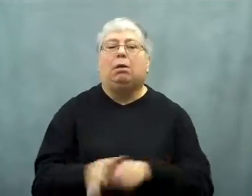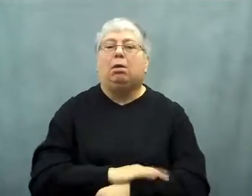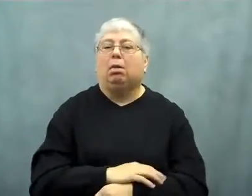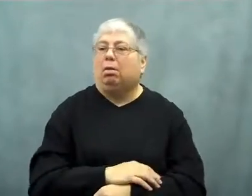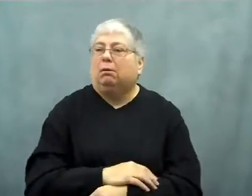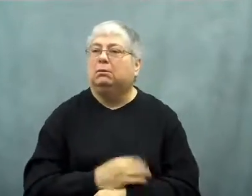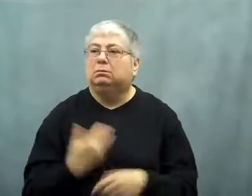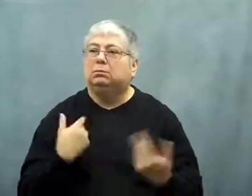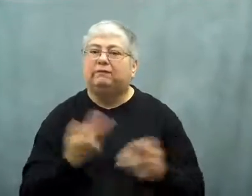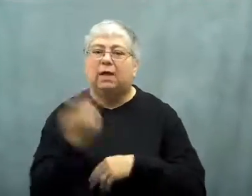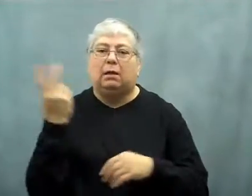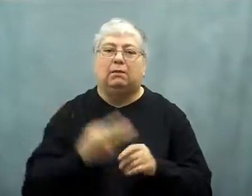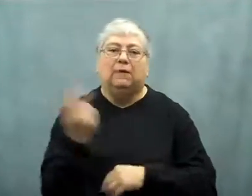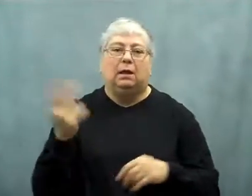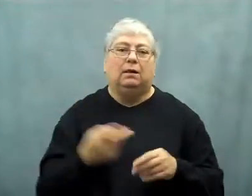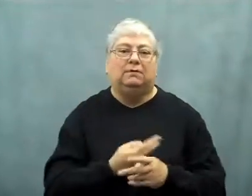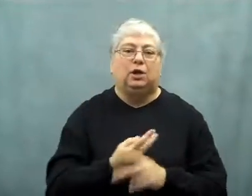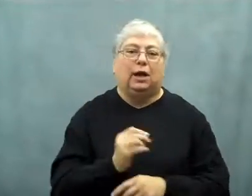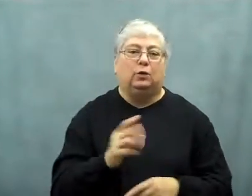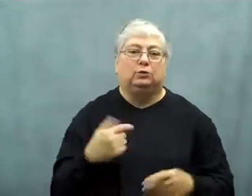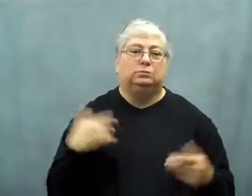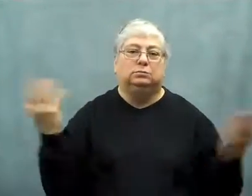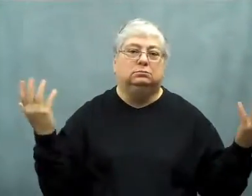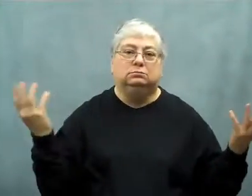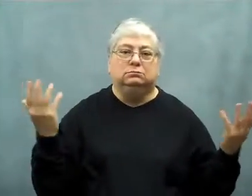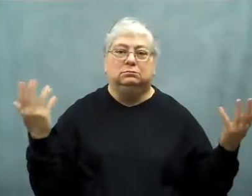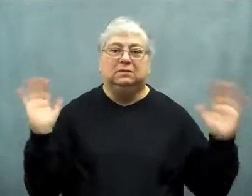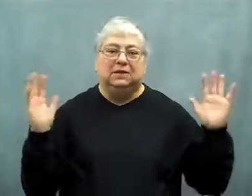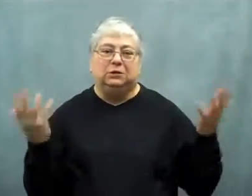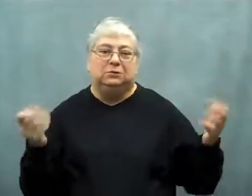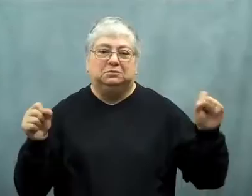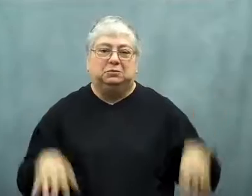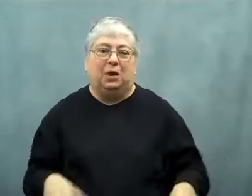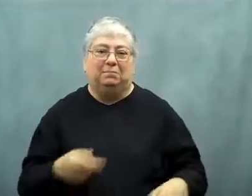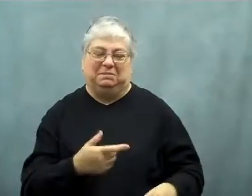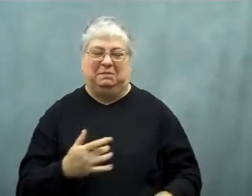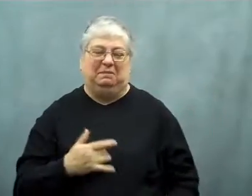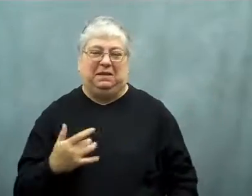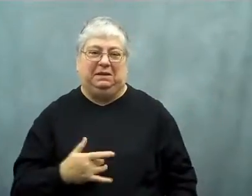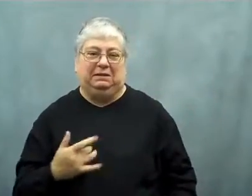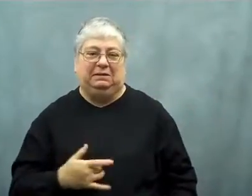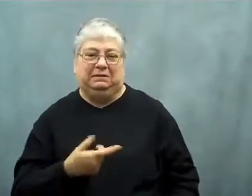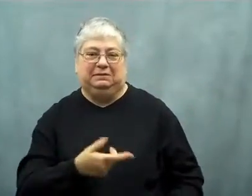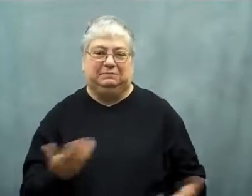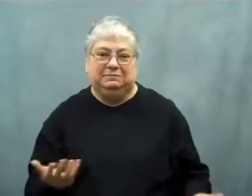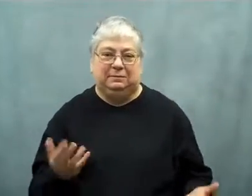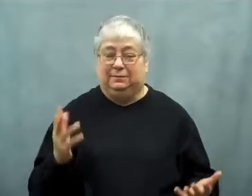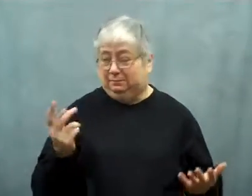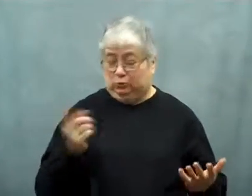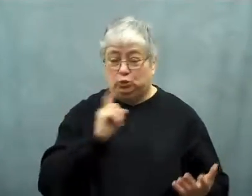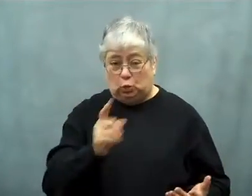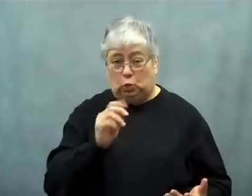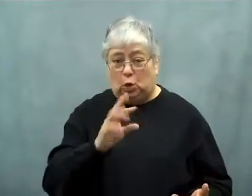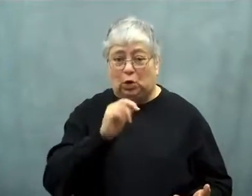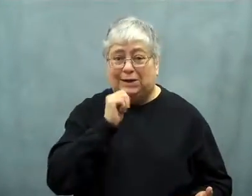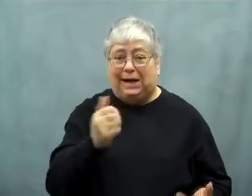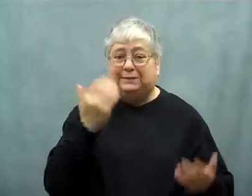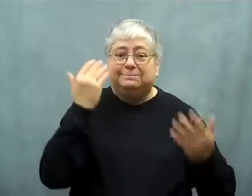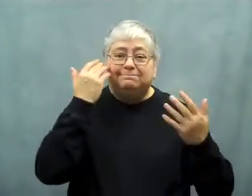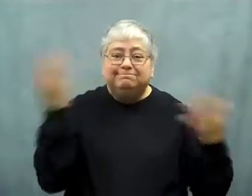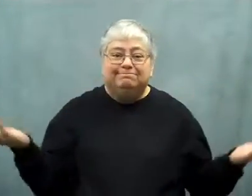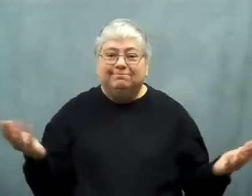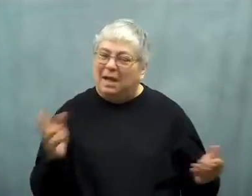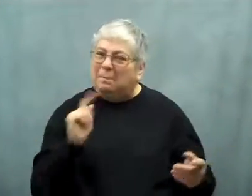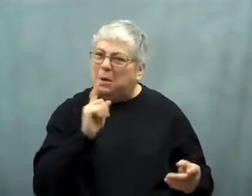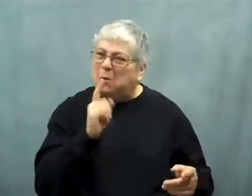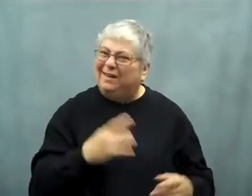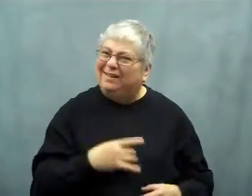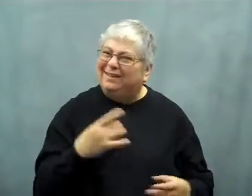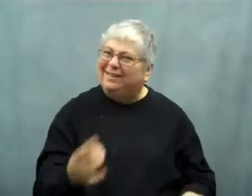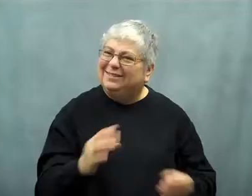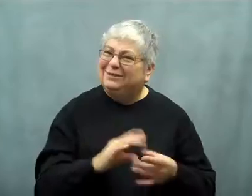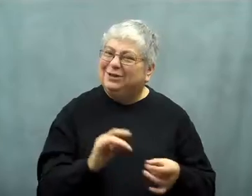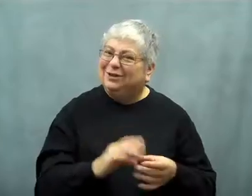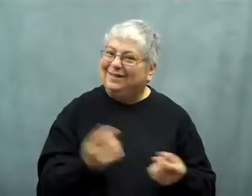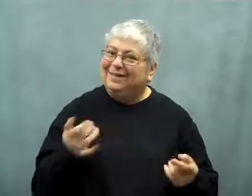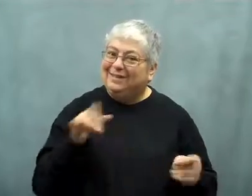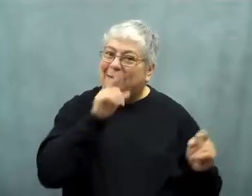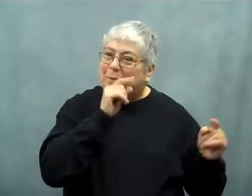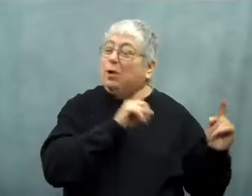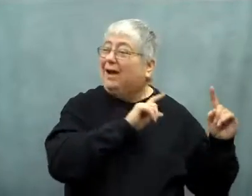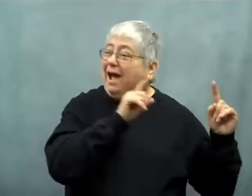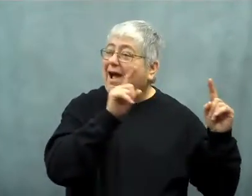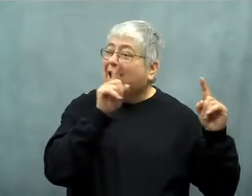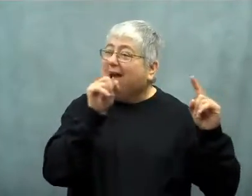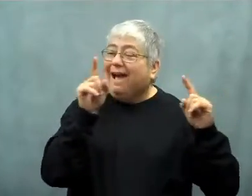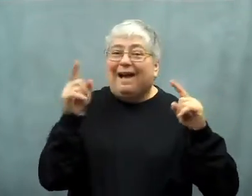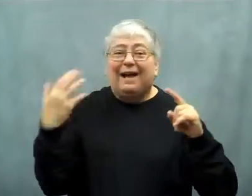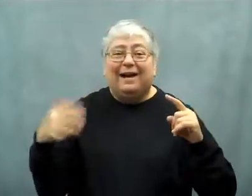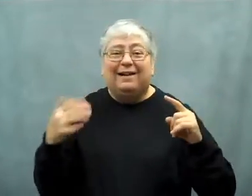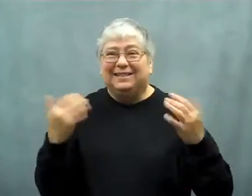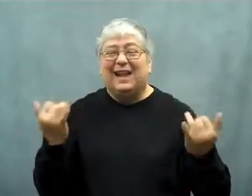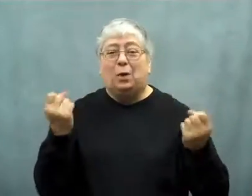He thinks they covered that up by claiming not to be able to break the code.